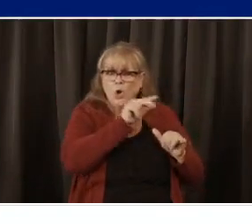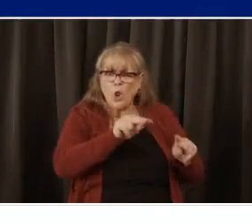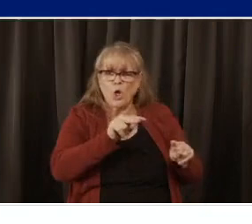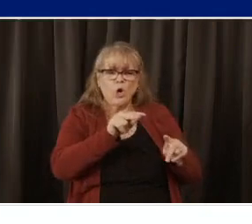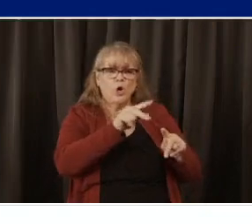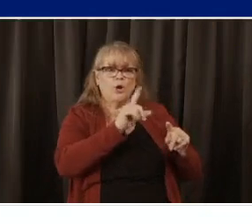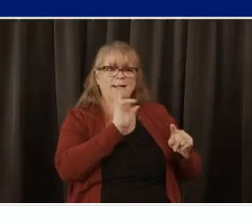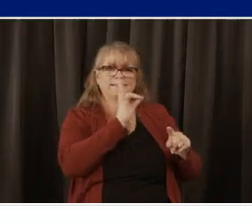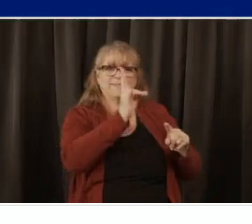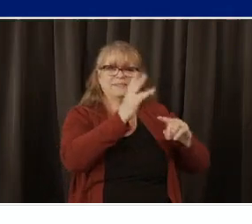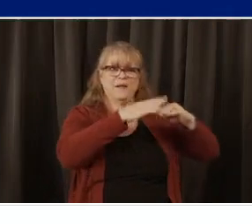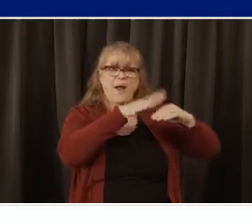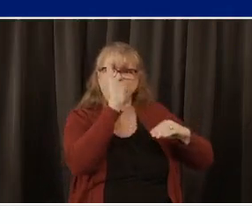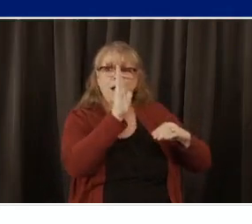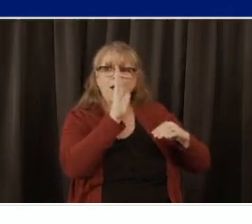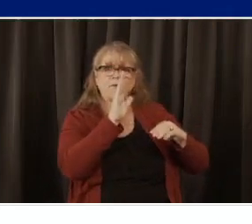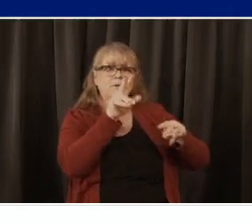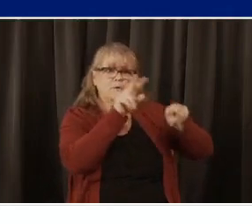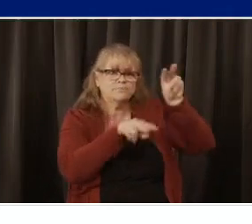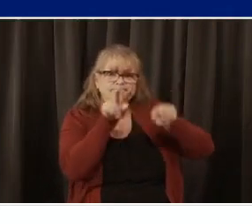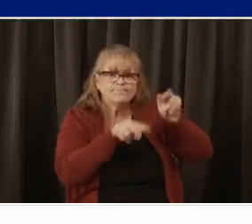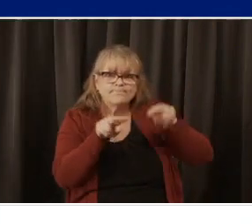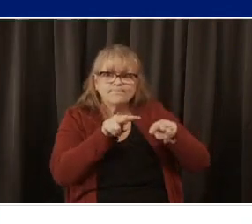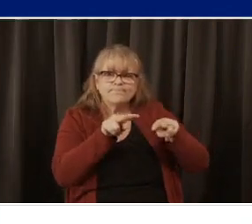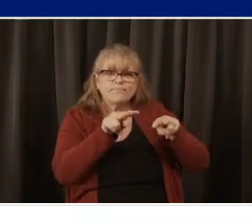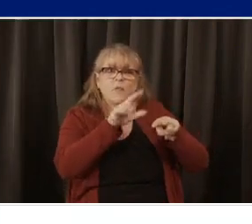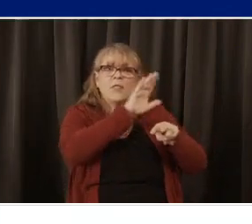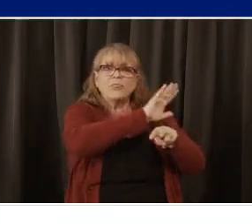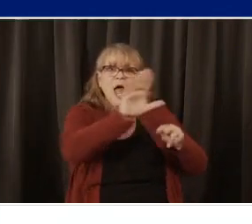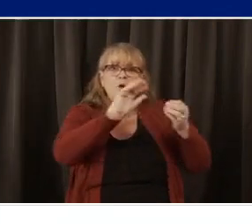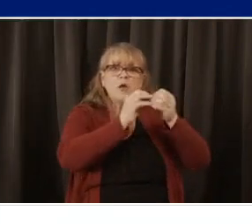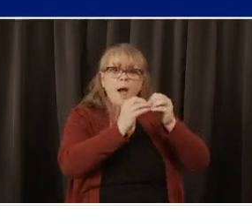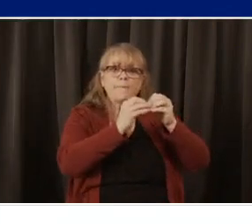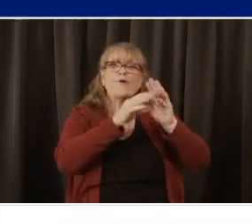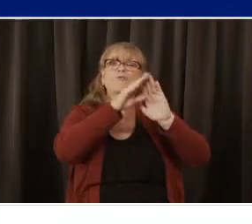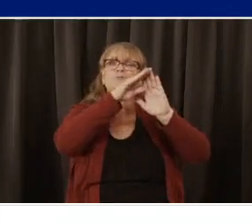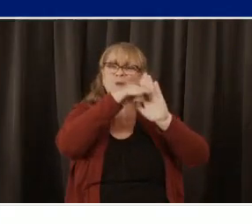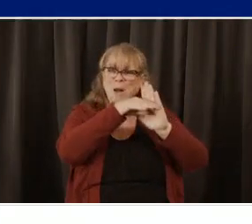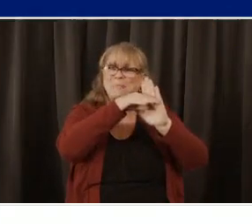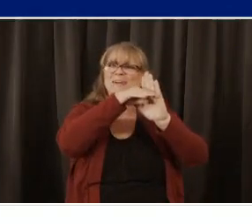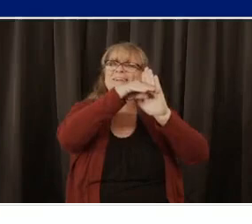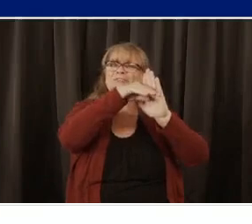vaccinated population sort of decreasing in age. So that's certainly the The good news here,